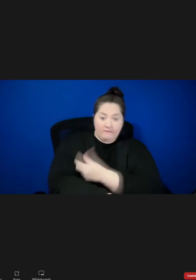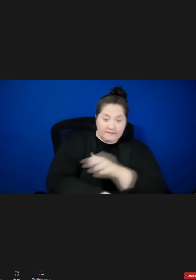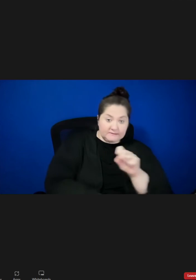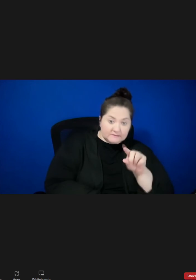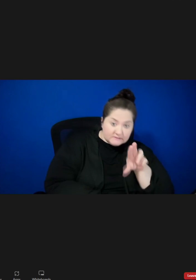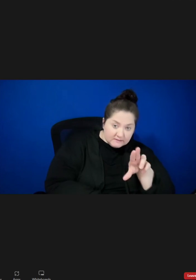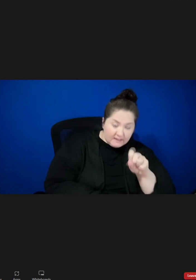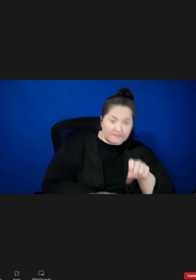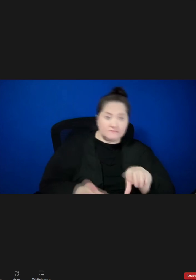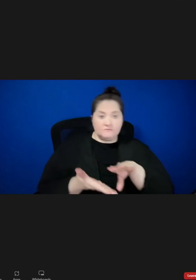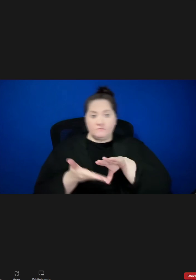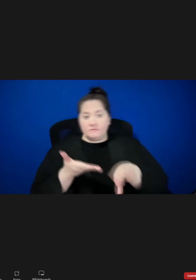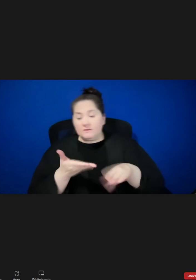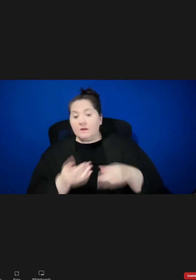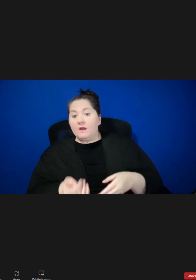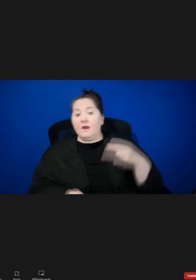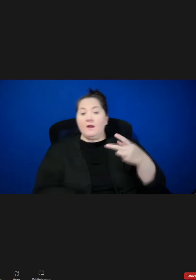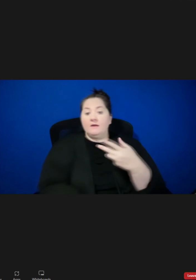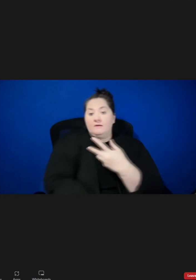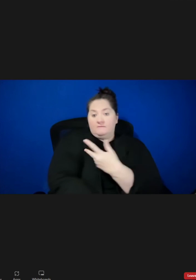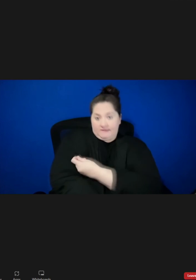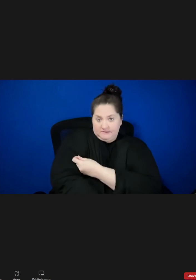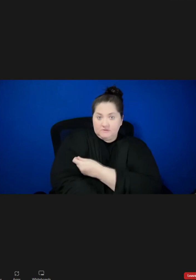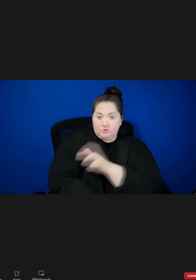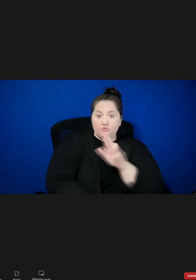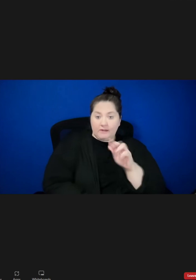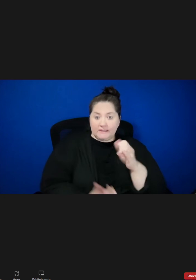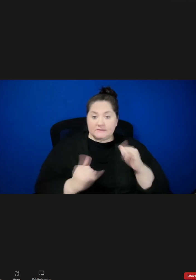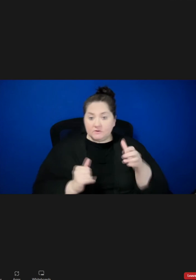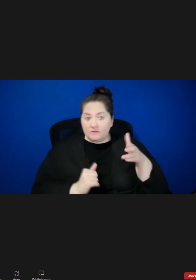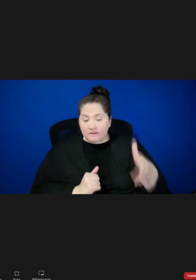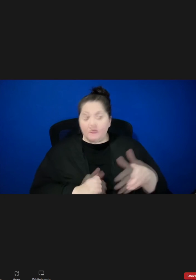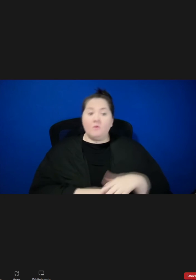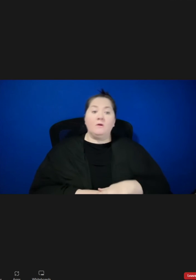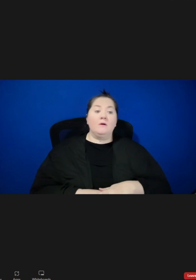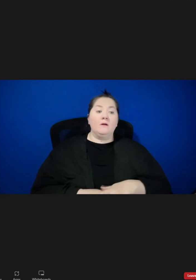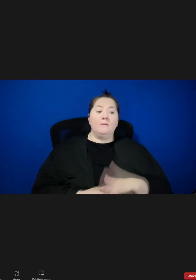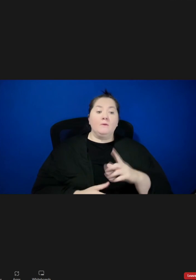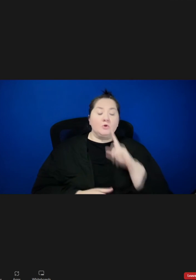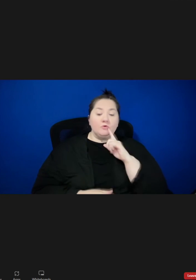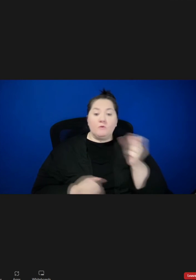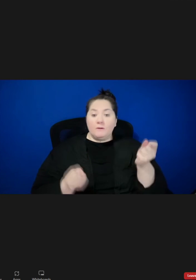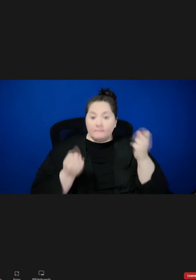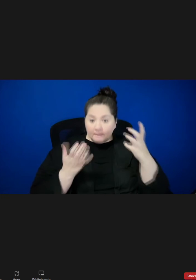high vaccination rates existed. This may be true for many of the states with provisional language